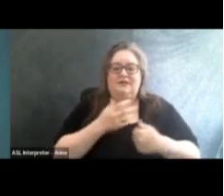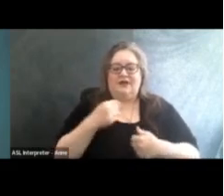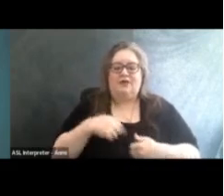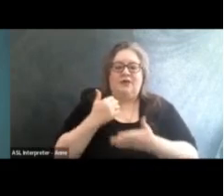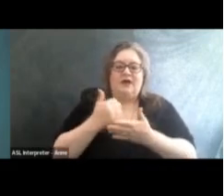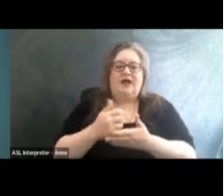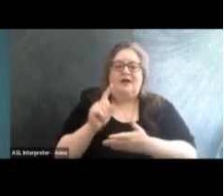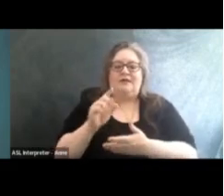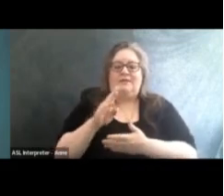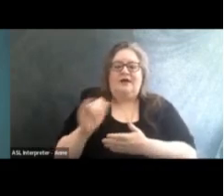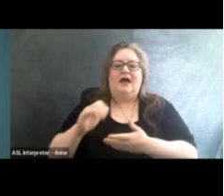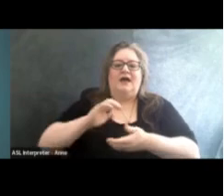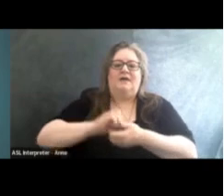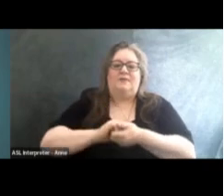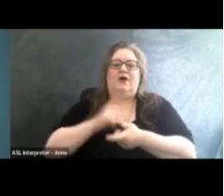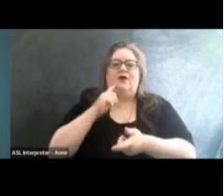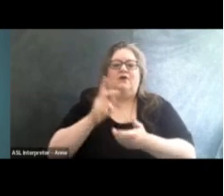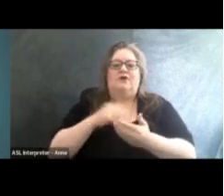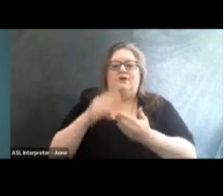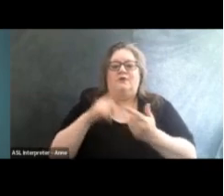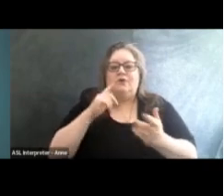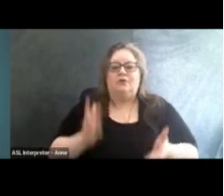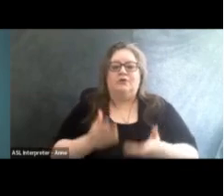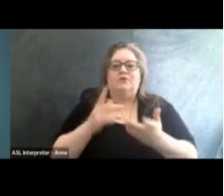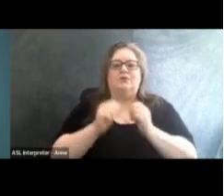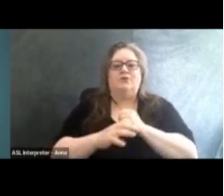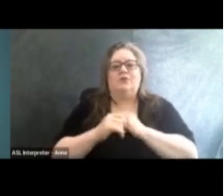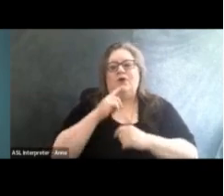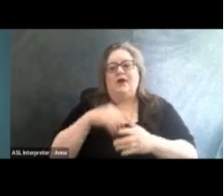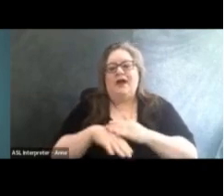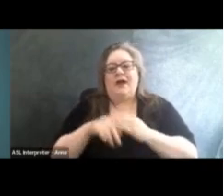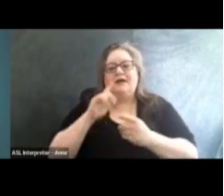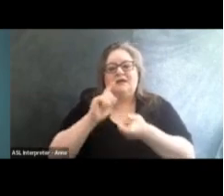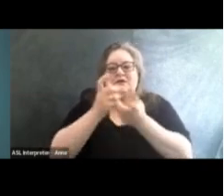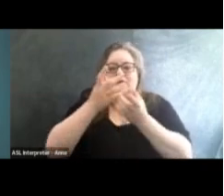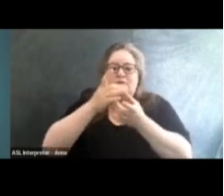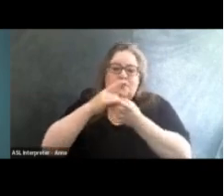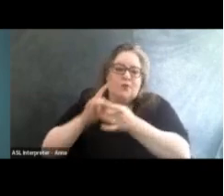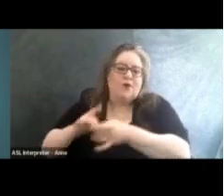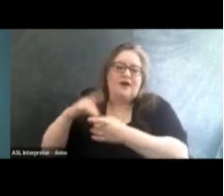State Partnership Program grantees promote access to integrated, coordinated services and supports for people who have